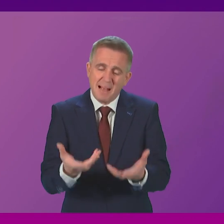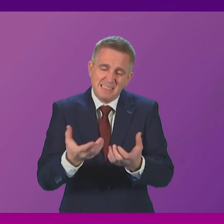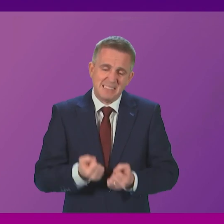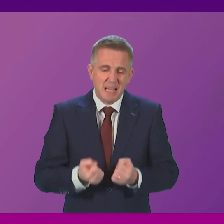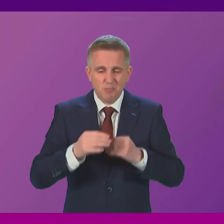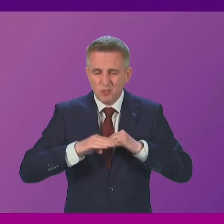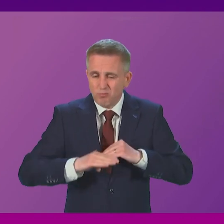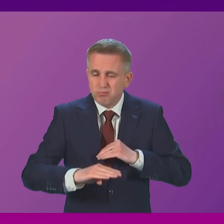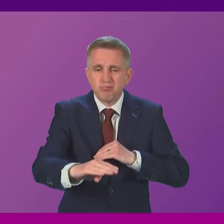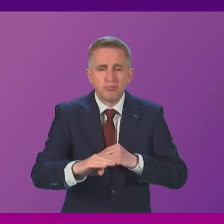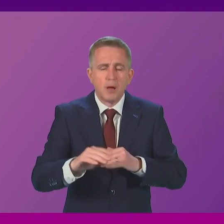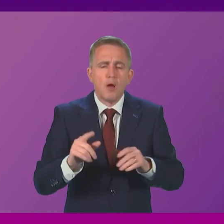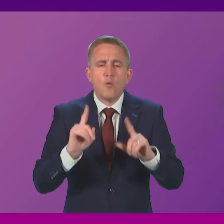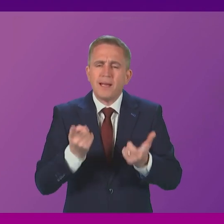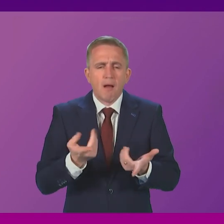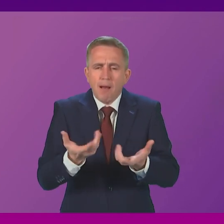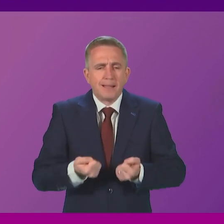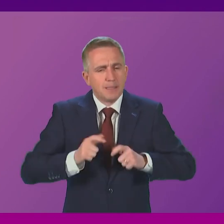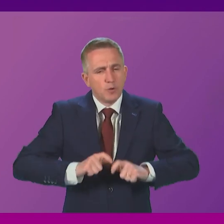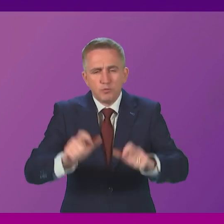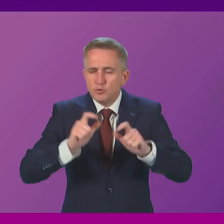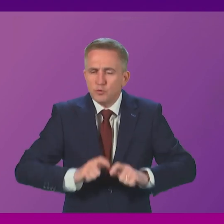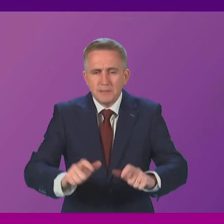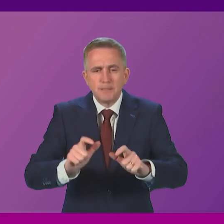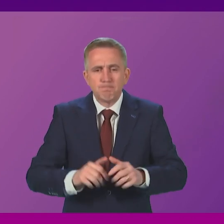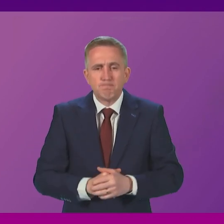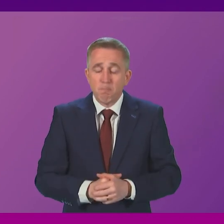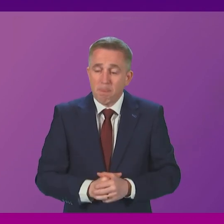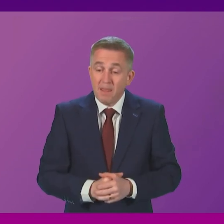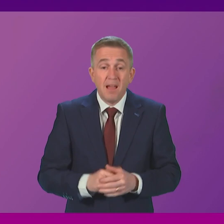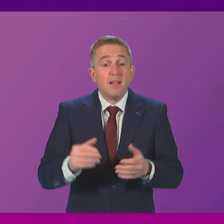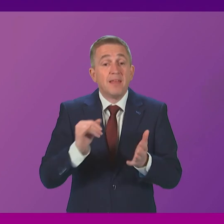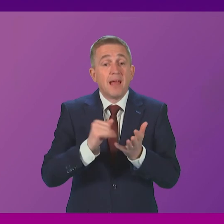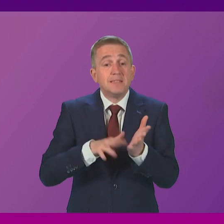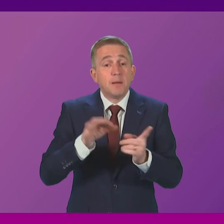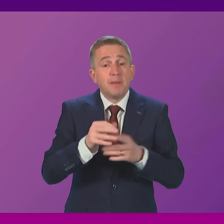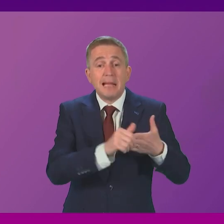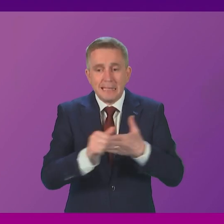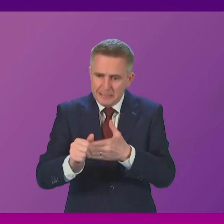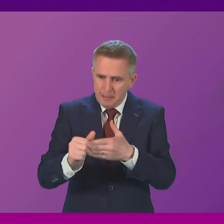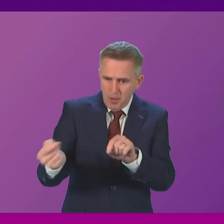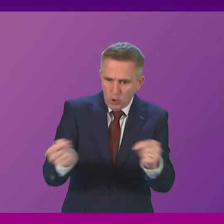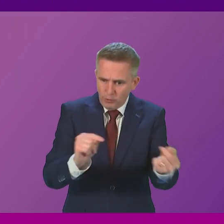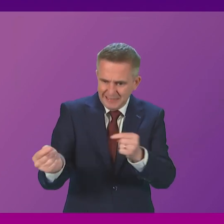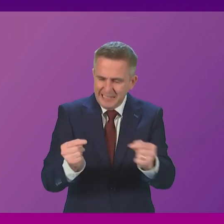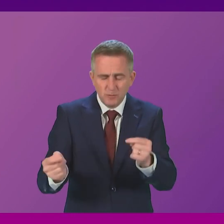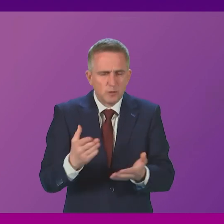“Continuity won’t cut it”. The conclusion of the bitter SNP leadership contest does not bring an end to the division